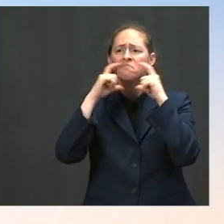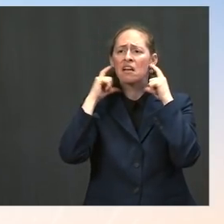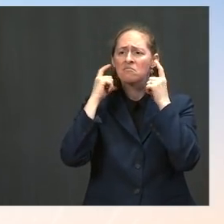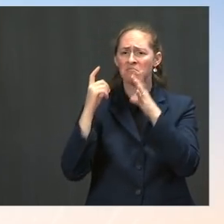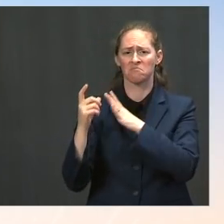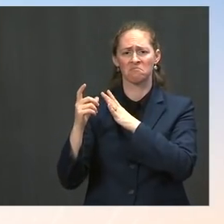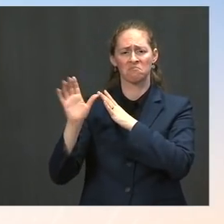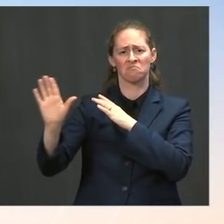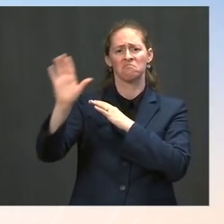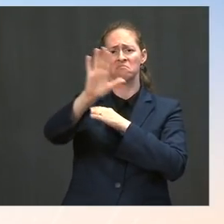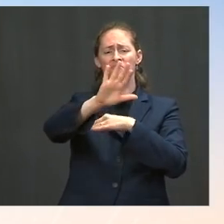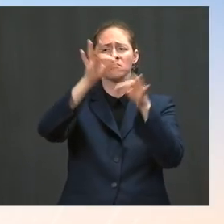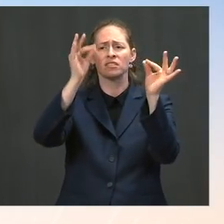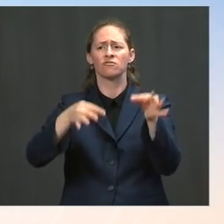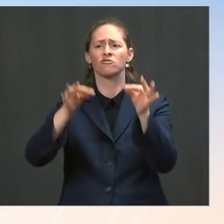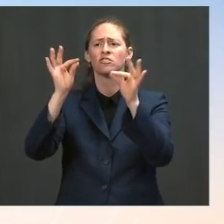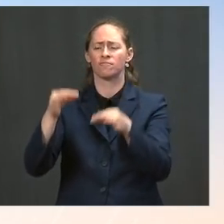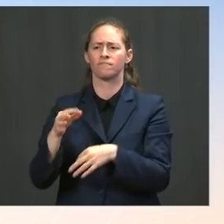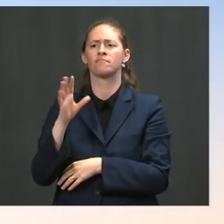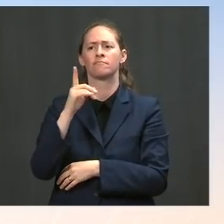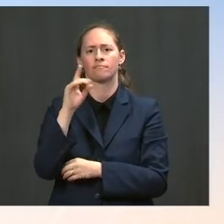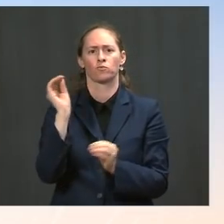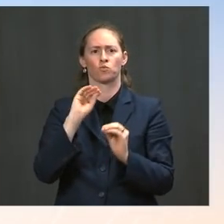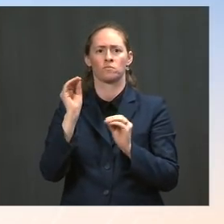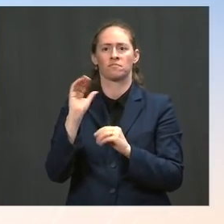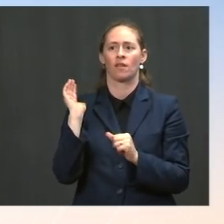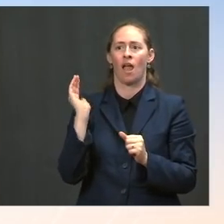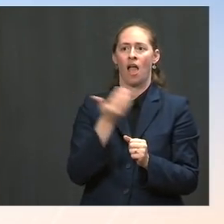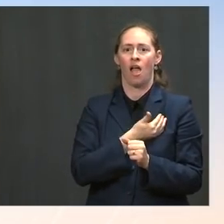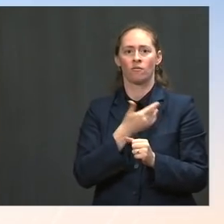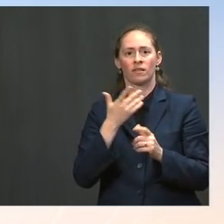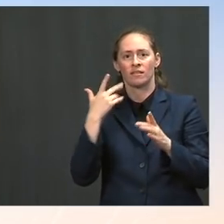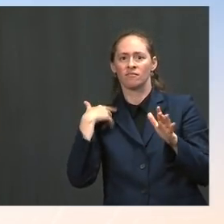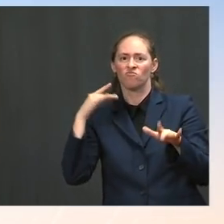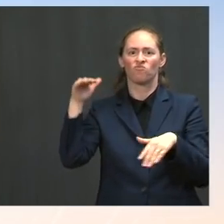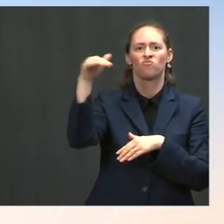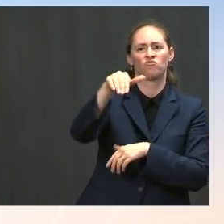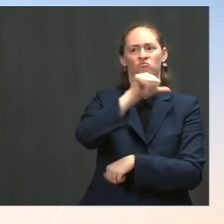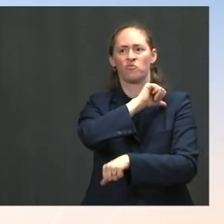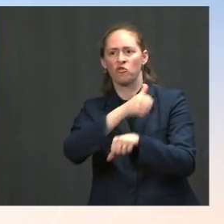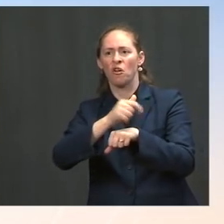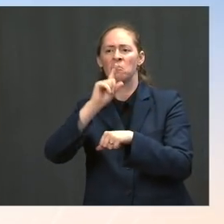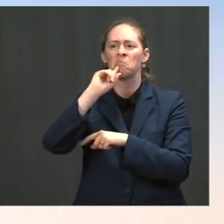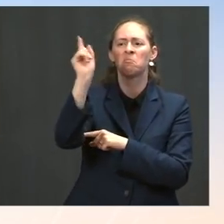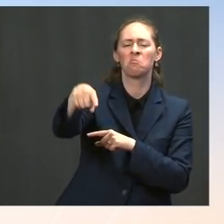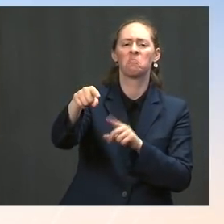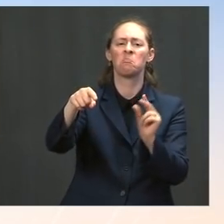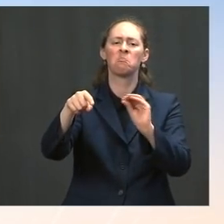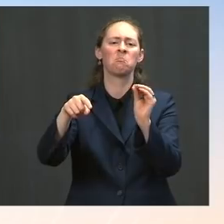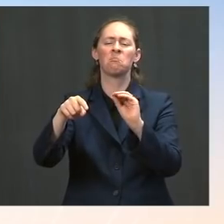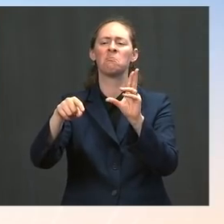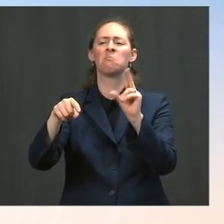That's not an initiative where we're instituting from the federal government, but we know that companies, private-sector employees,